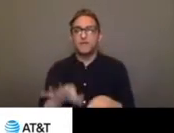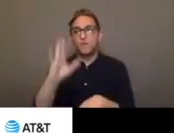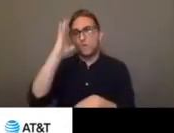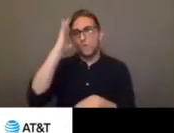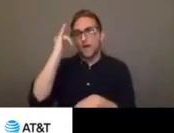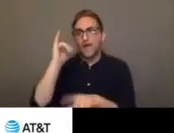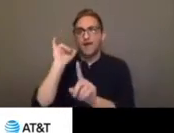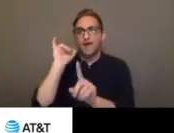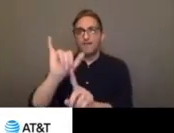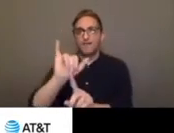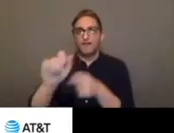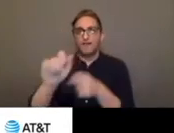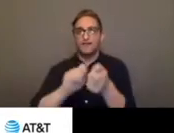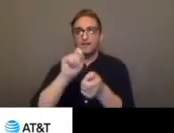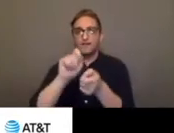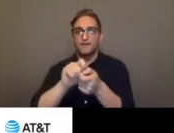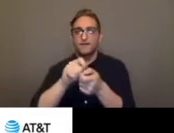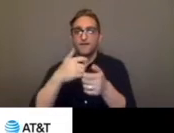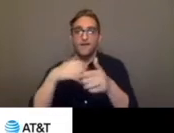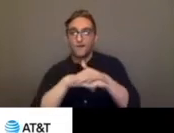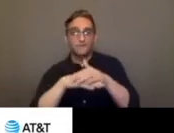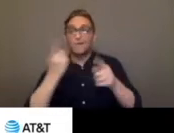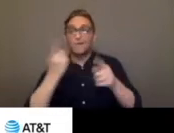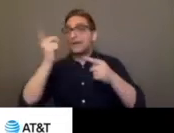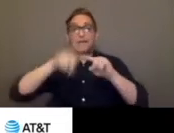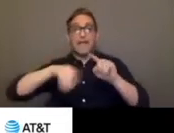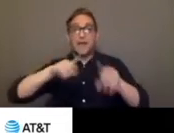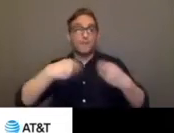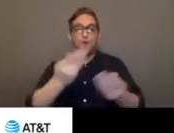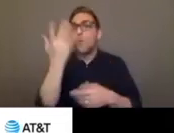accommodation they can't provide causes an undue burden to their specific ‑‑ there